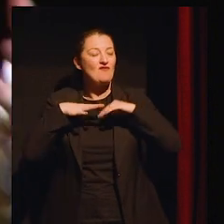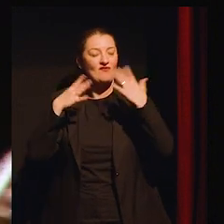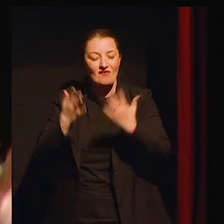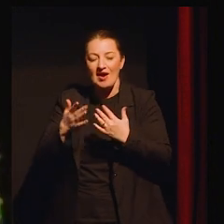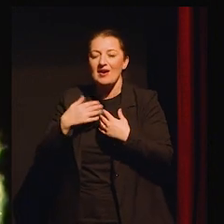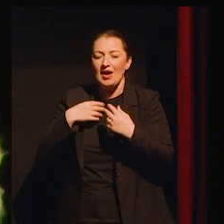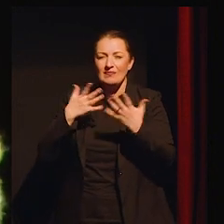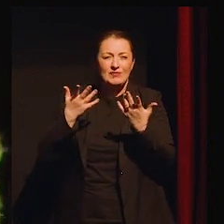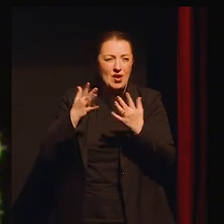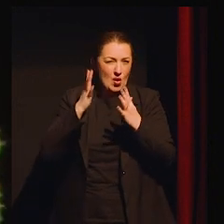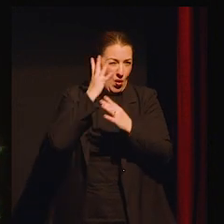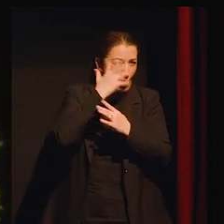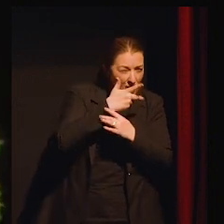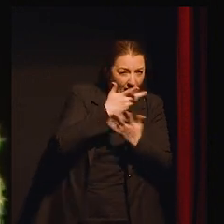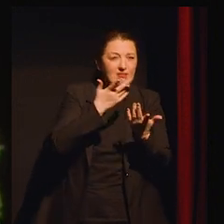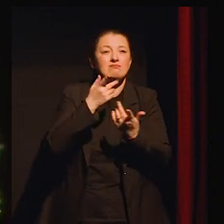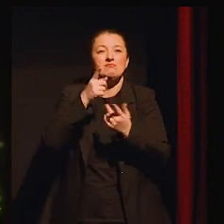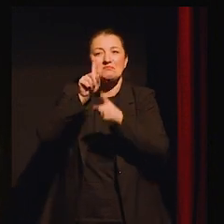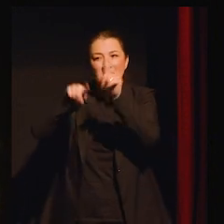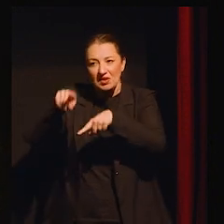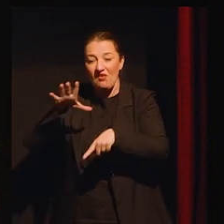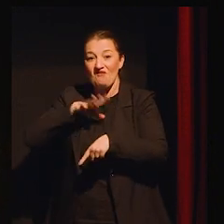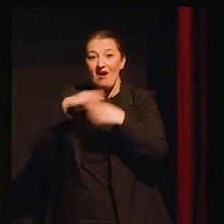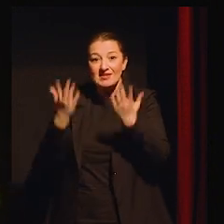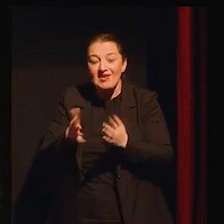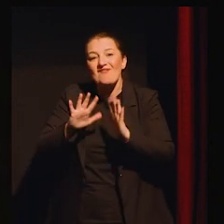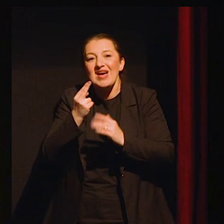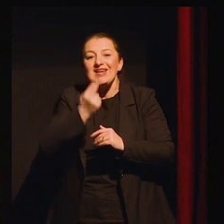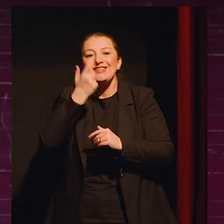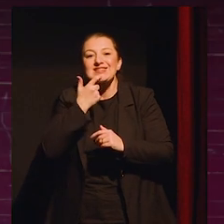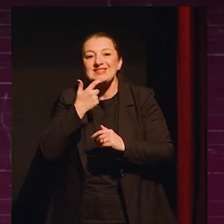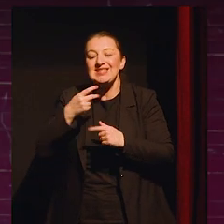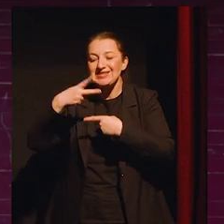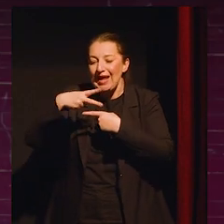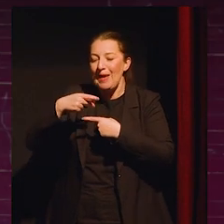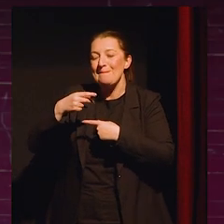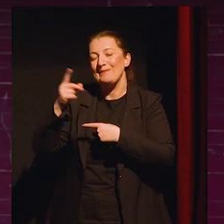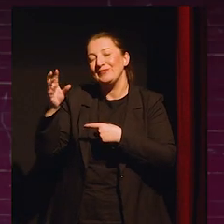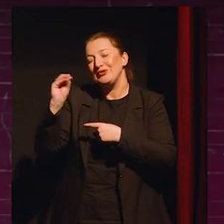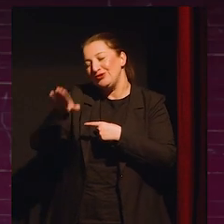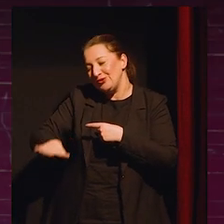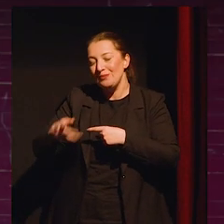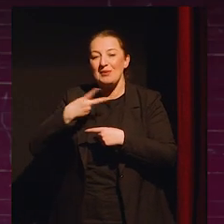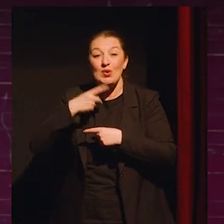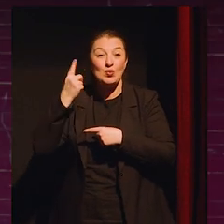if there is someone who’d like to be invisible, or if 7-year-old Zeynep can hear me, I can say: When you look at this world,